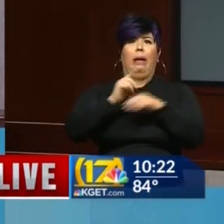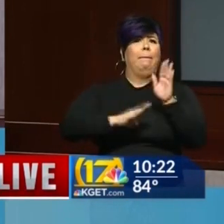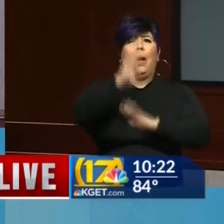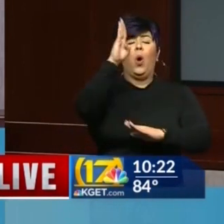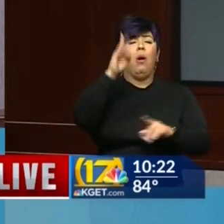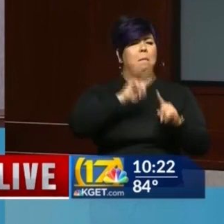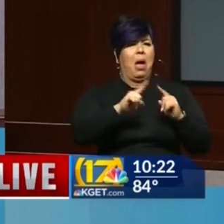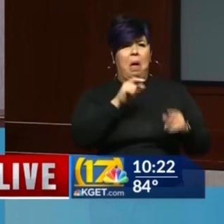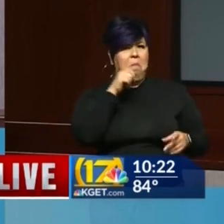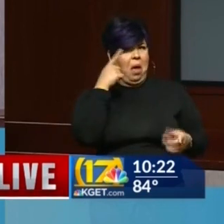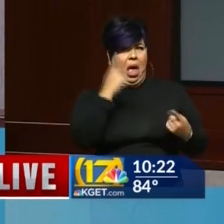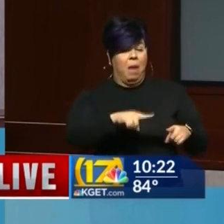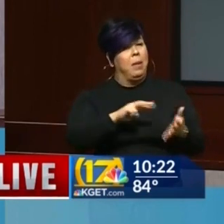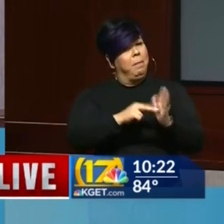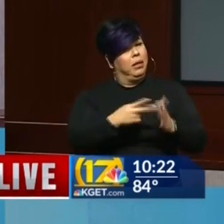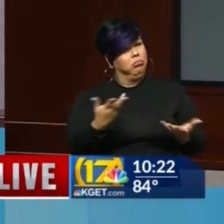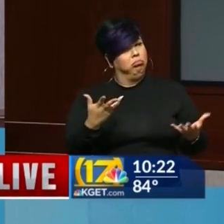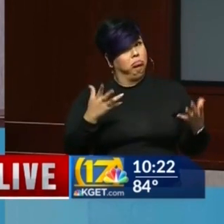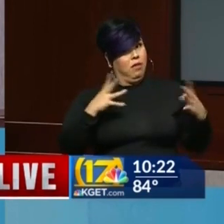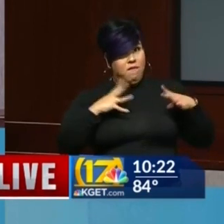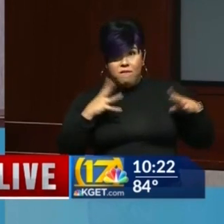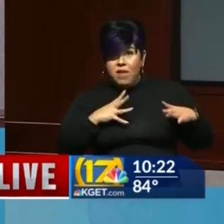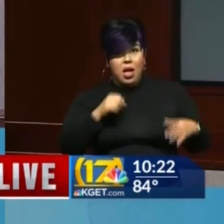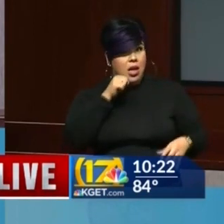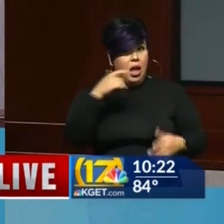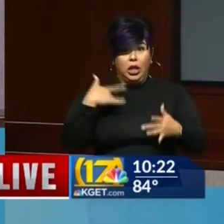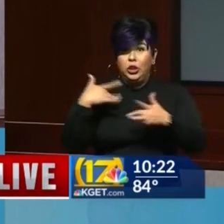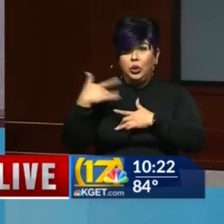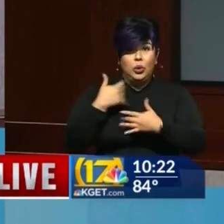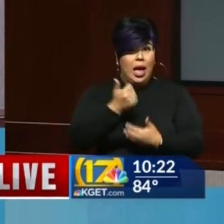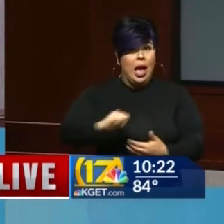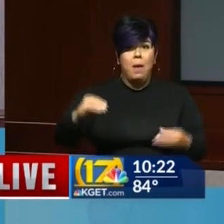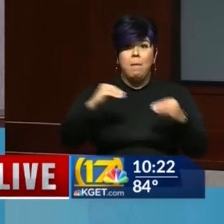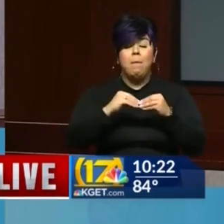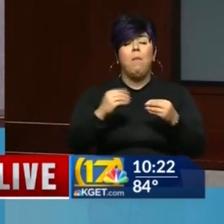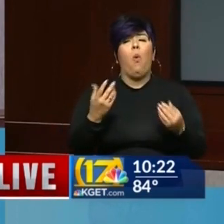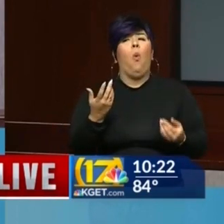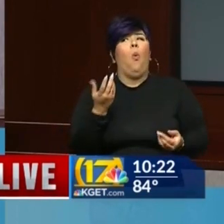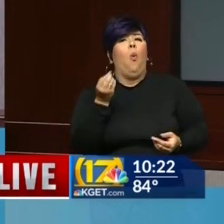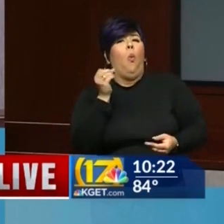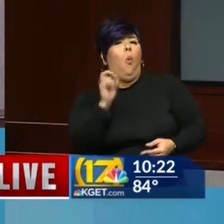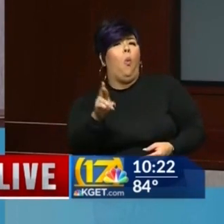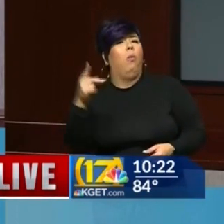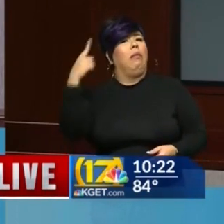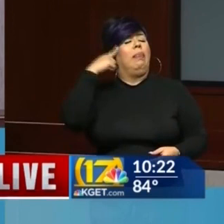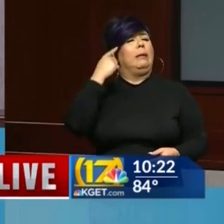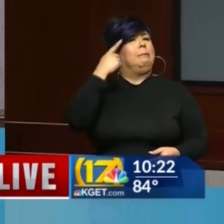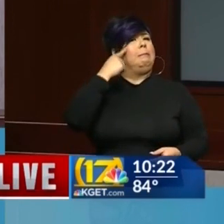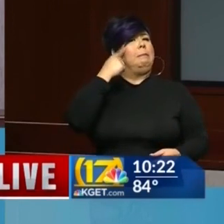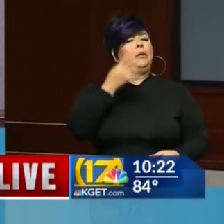WERE WORRIED ABOUT A POSSIBLE LABOR DAY SPIKE. THAT DOESN'T SEEM TO HAVE MATERIALIZED. HAVE WE AVOIDED THAT?